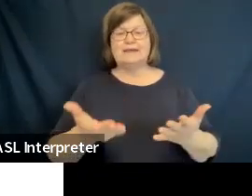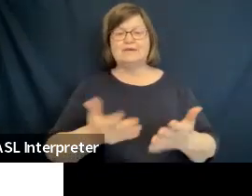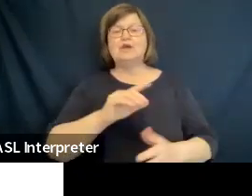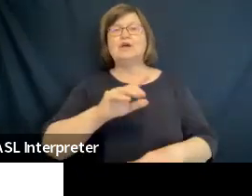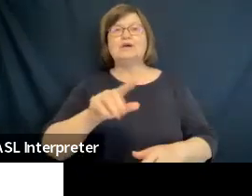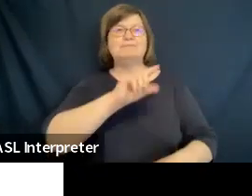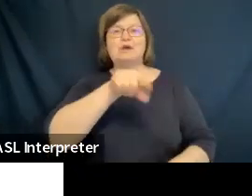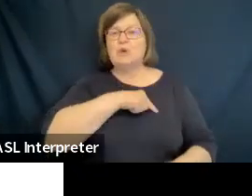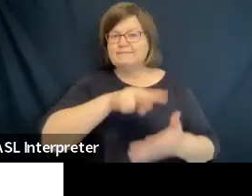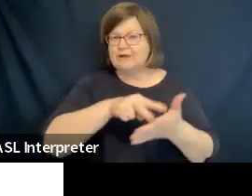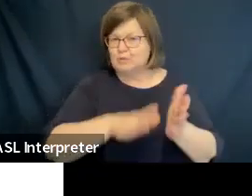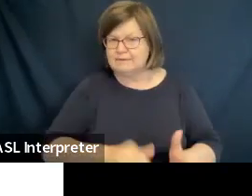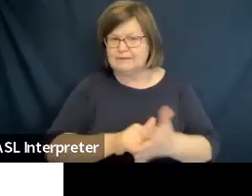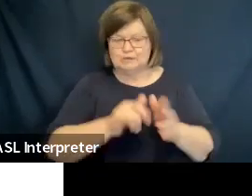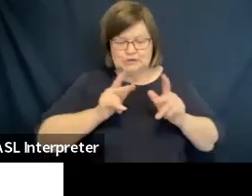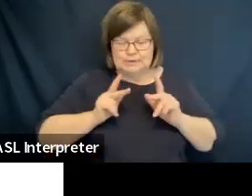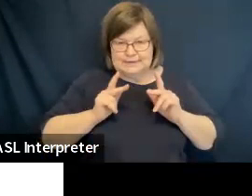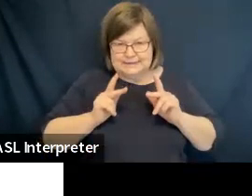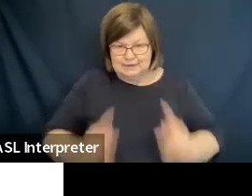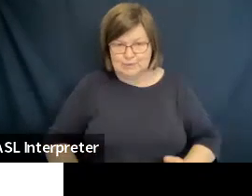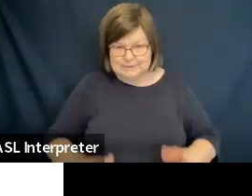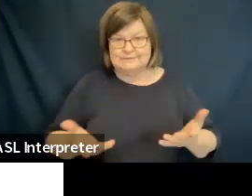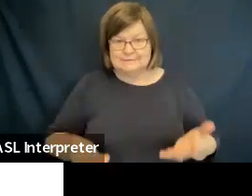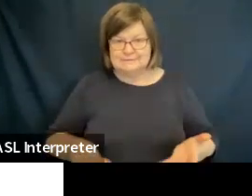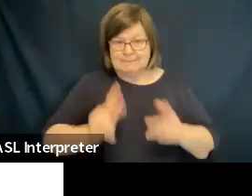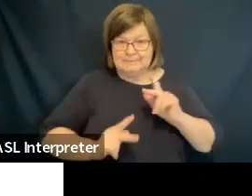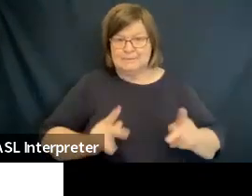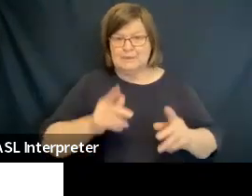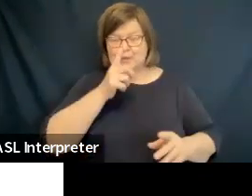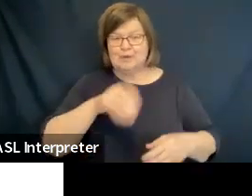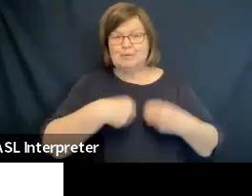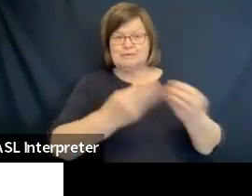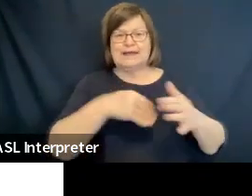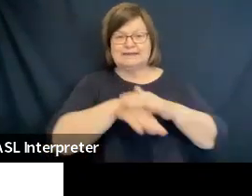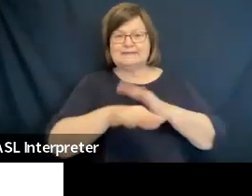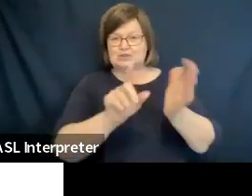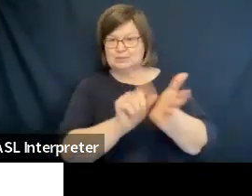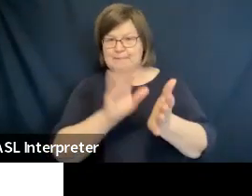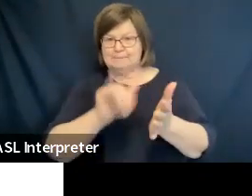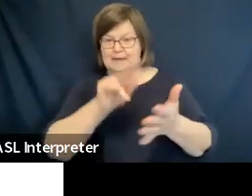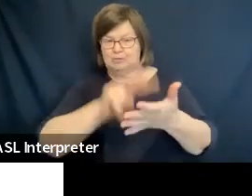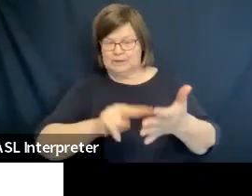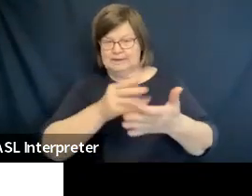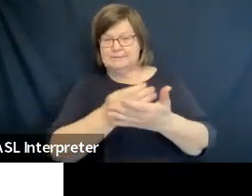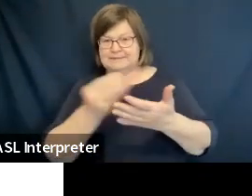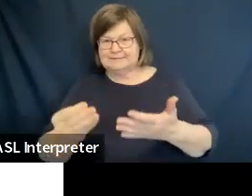so, again, those are human beings who provide access to print by reading materials aloud to